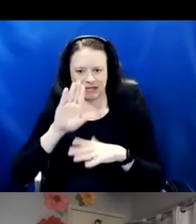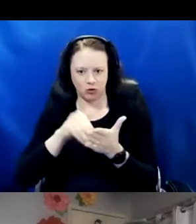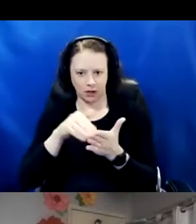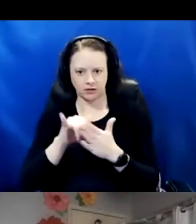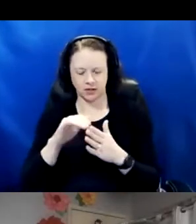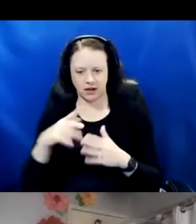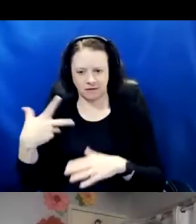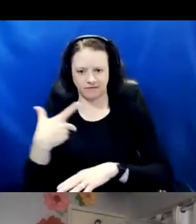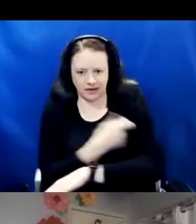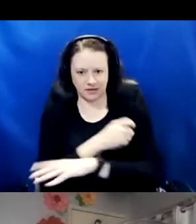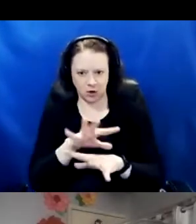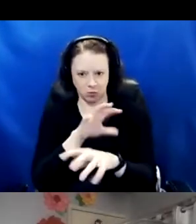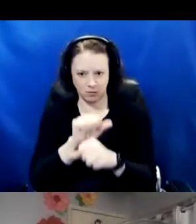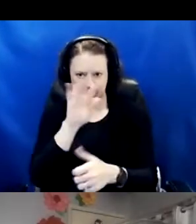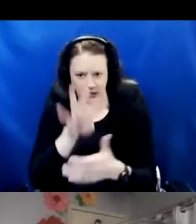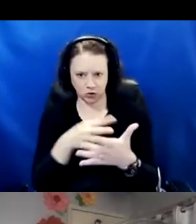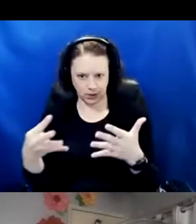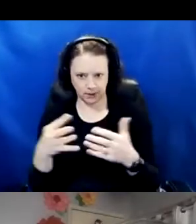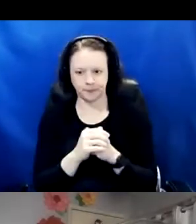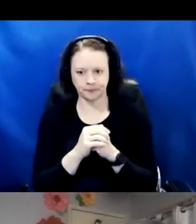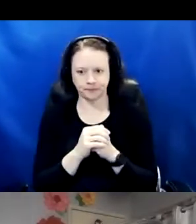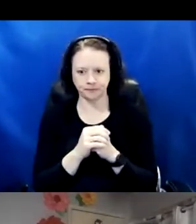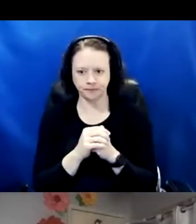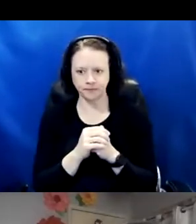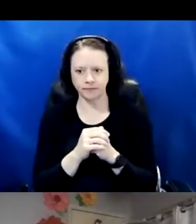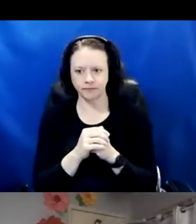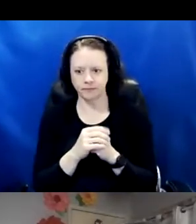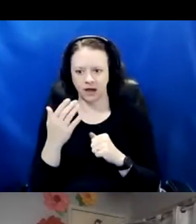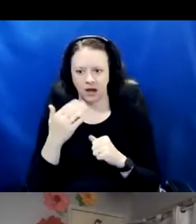and so, you know, I believe the state would,